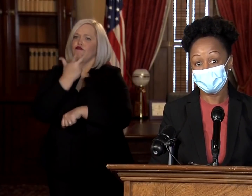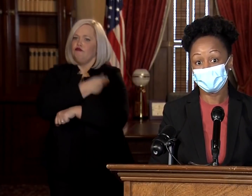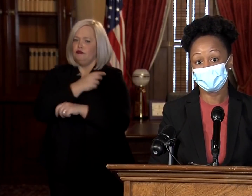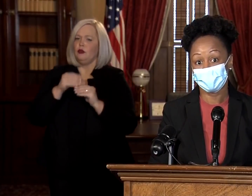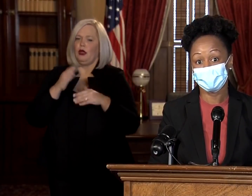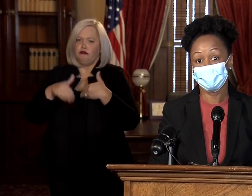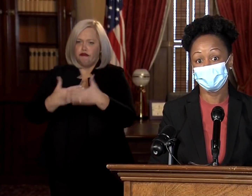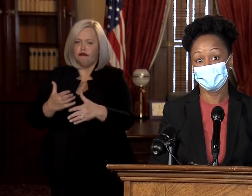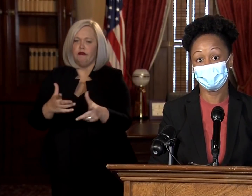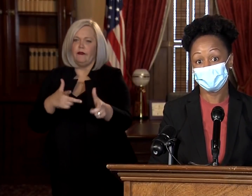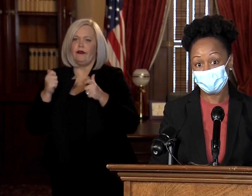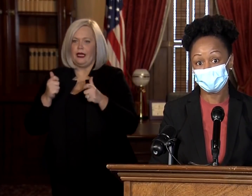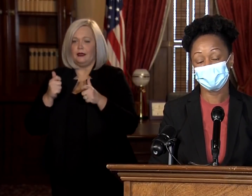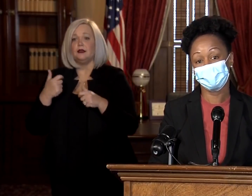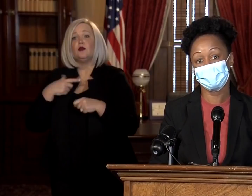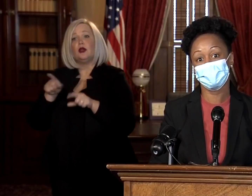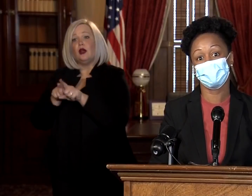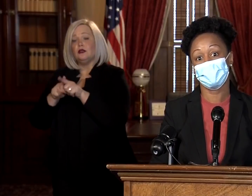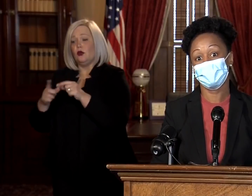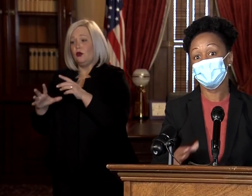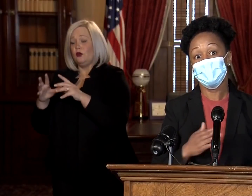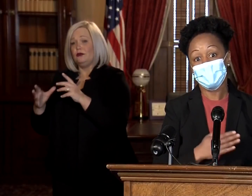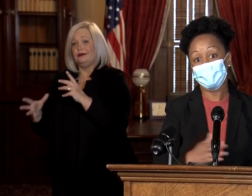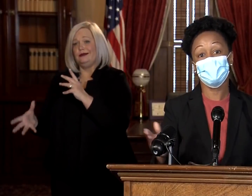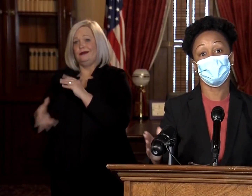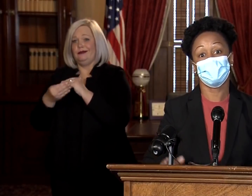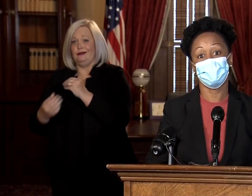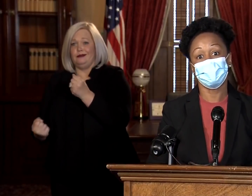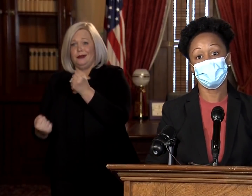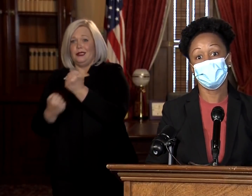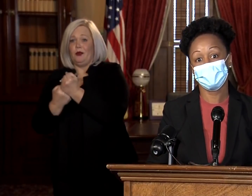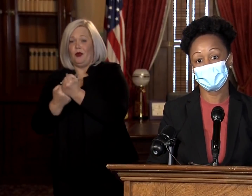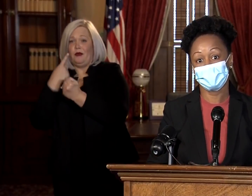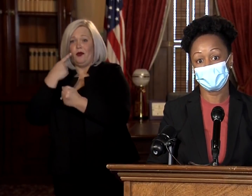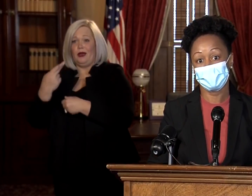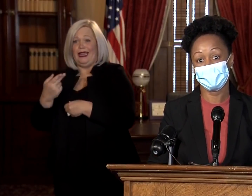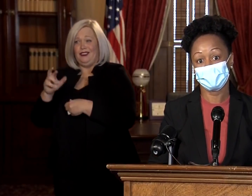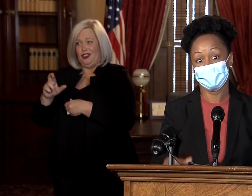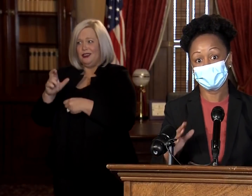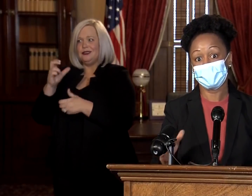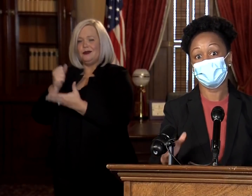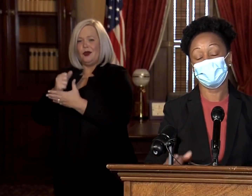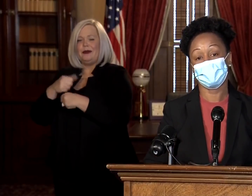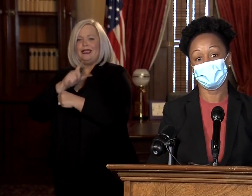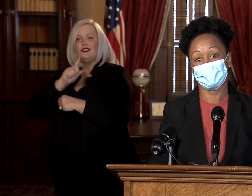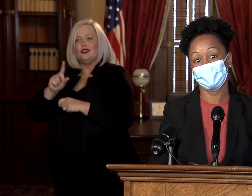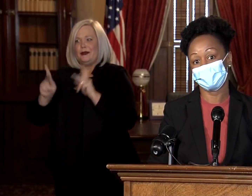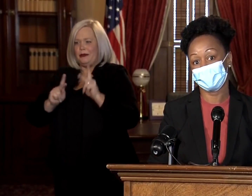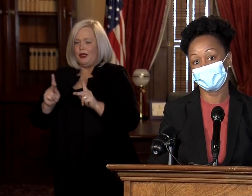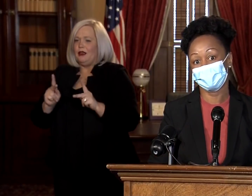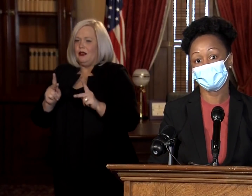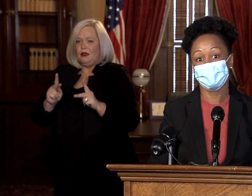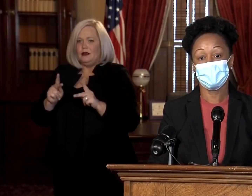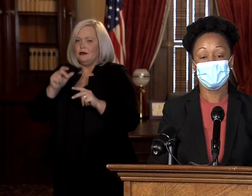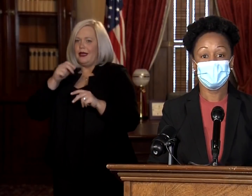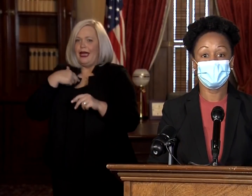people. We are also expanding our We are also expanding our support as far as how many support as far as how many resource support so that resource support so that everyone can move as quickly as